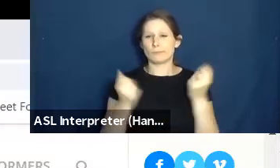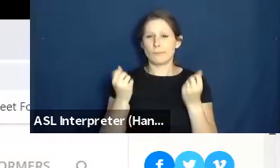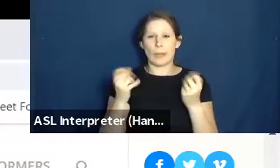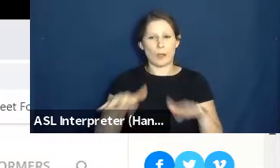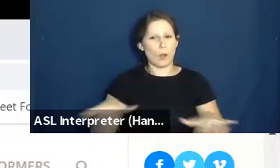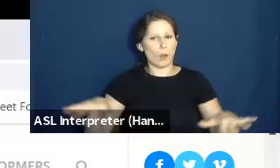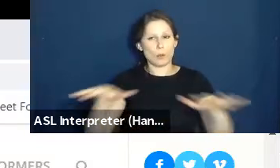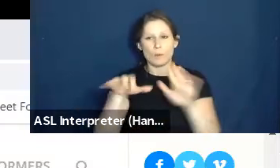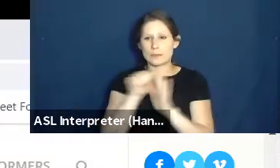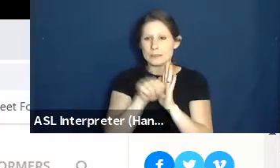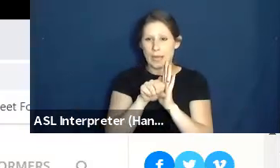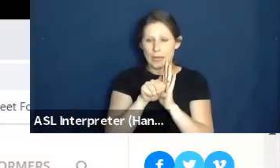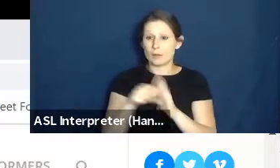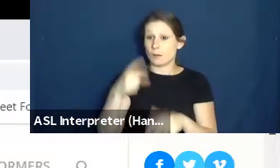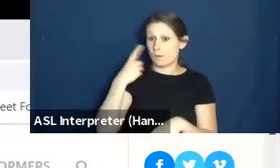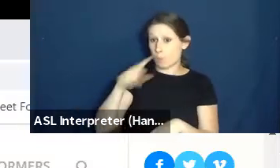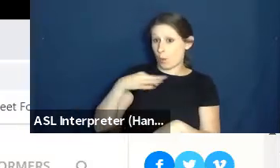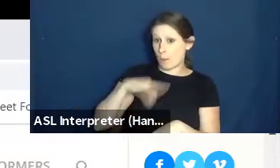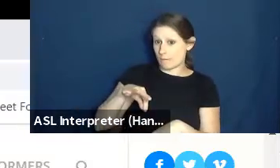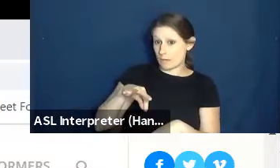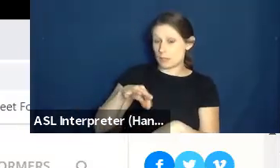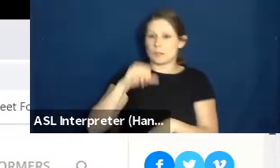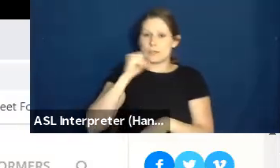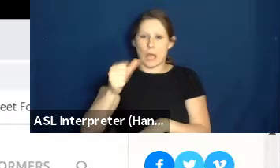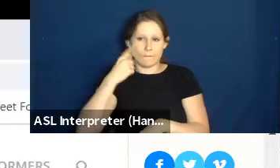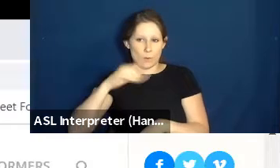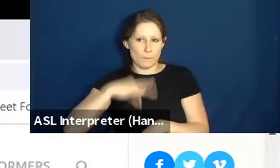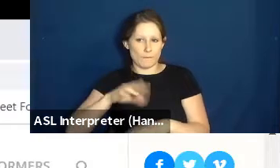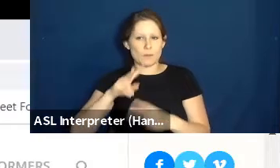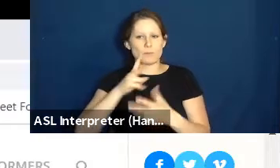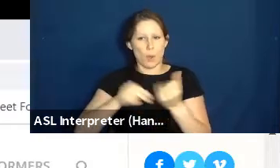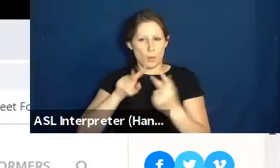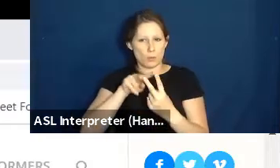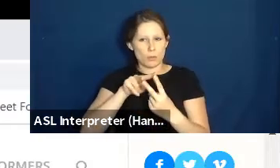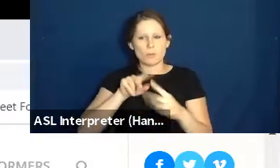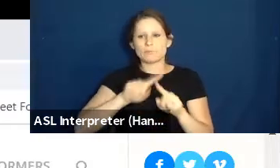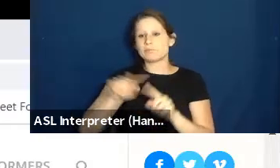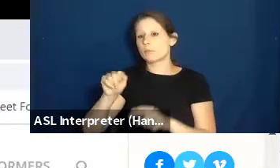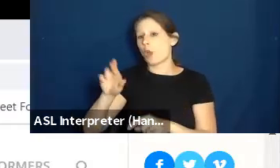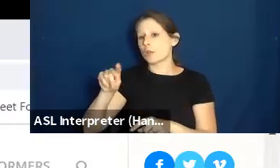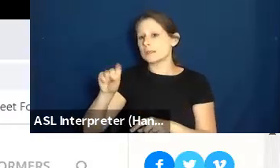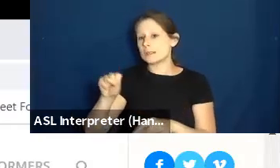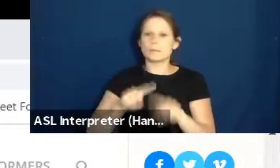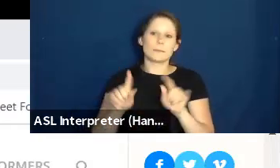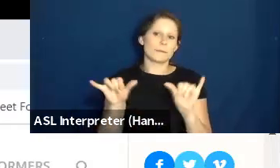both for profit and non-profit, all different sizes of organizations, all different